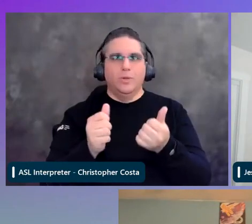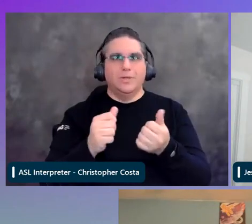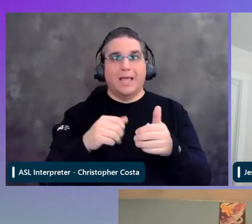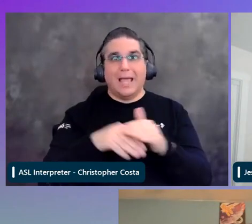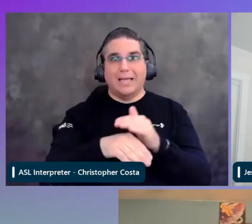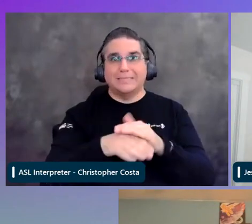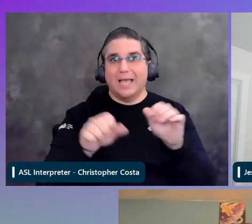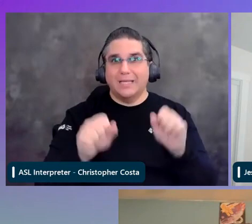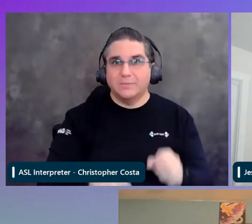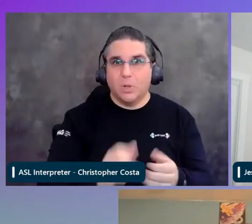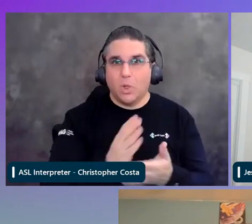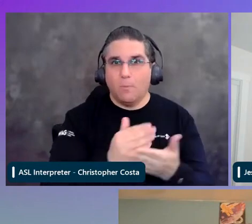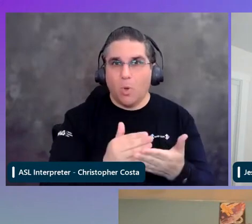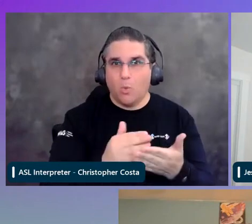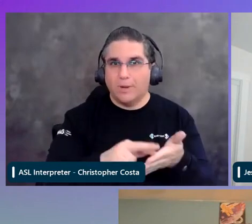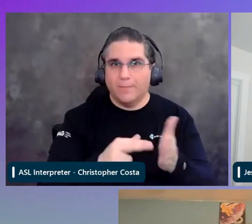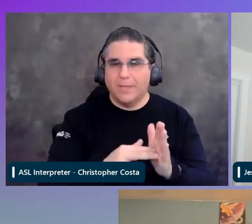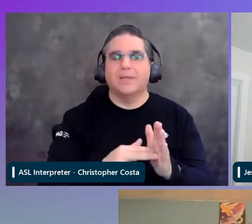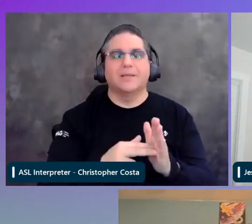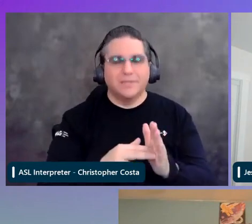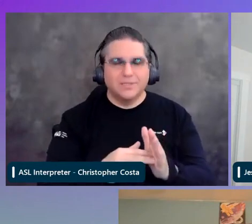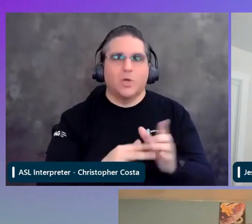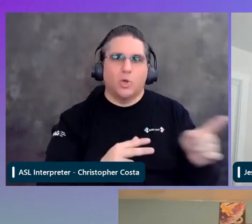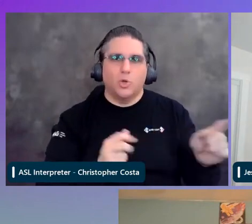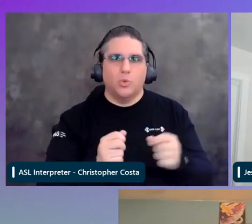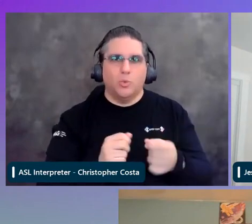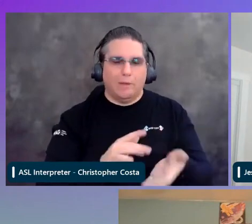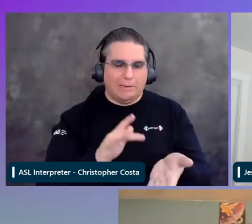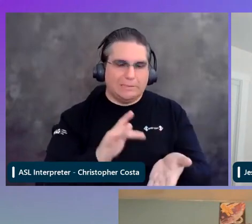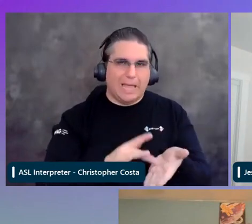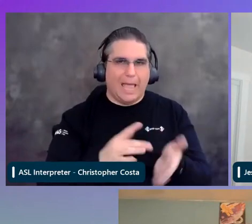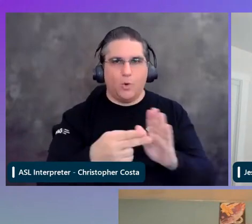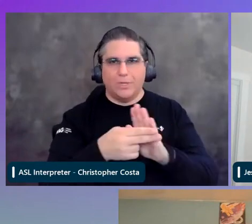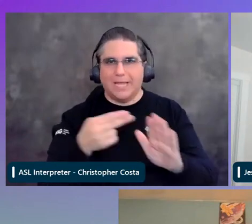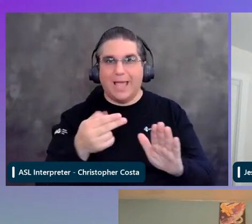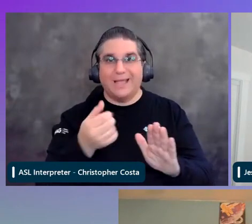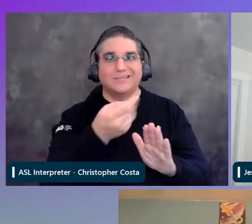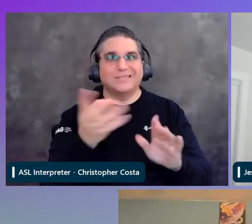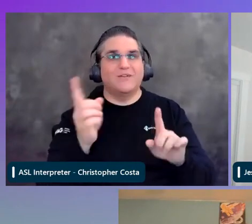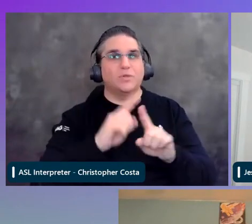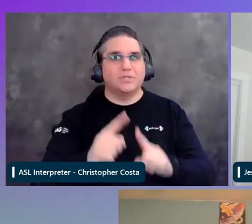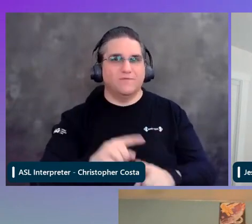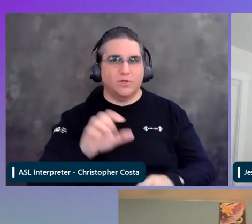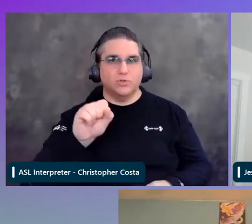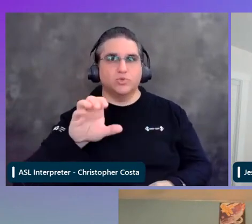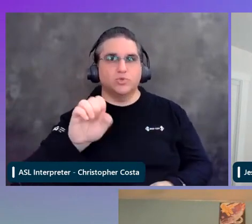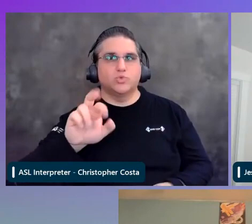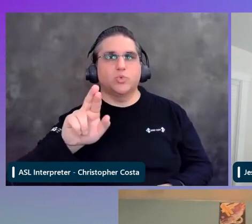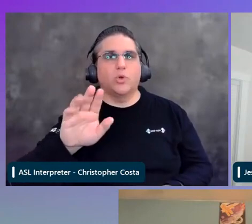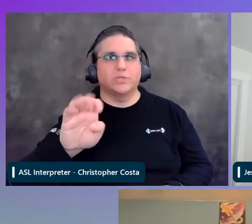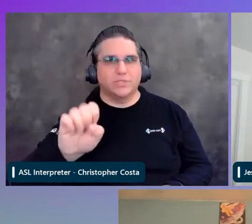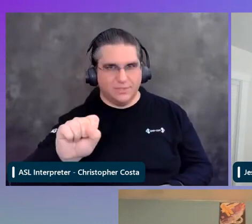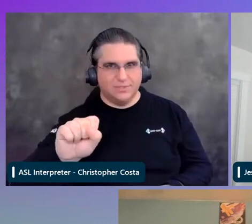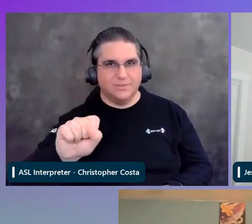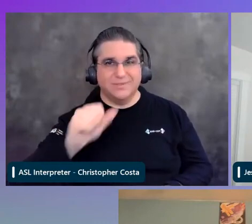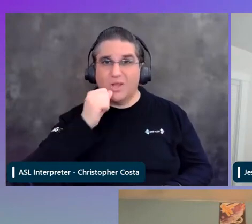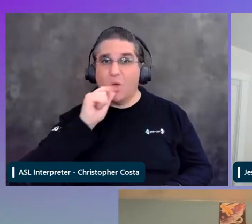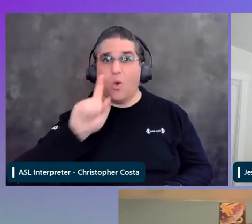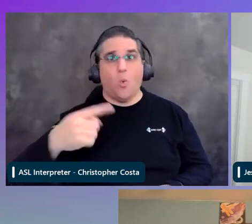organization. So you can tap on to or tag on to multiple different sources so it doesn't